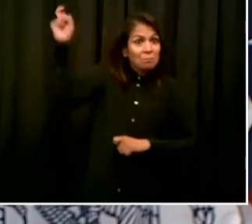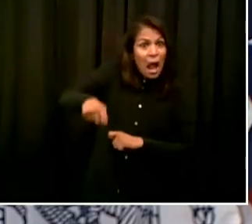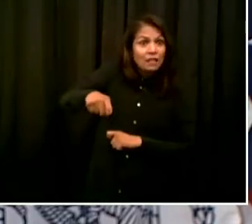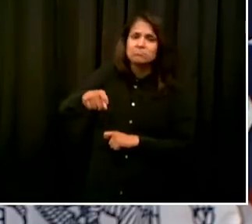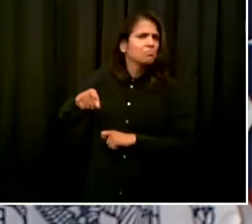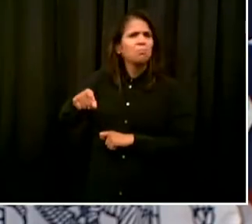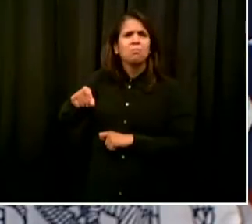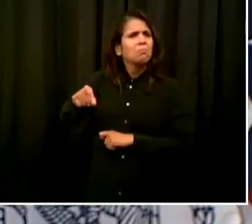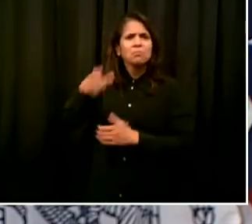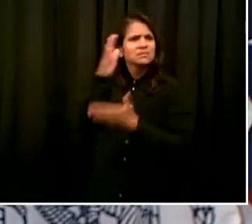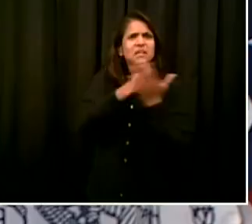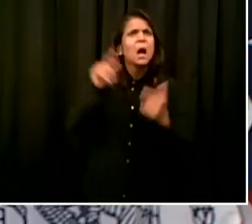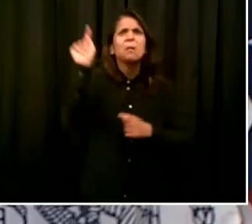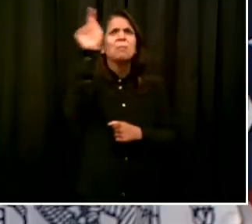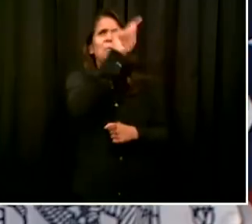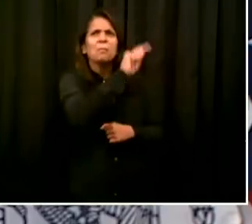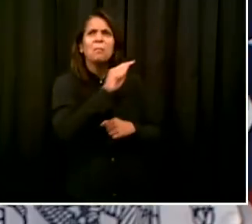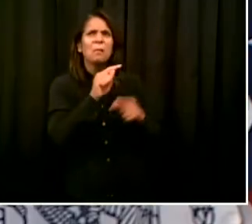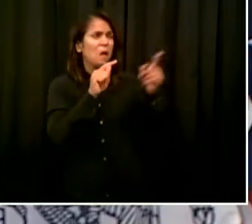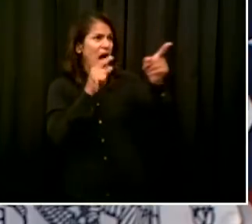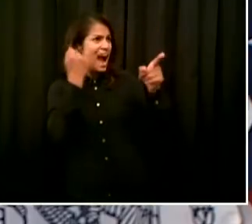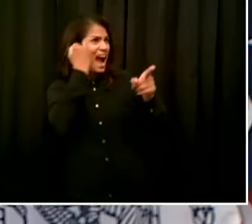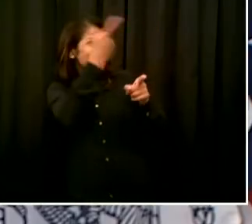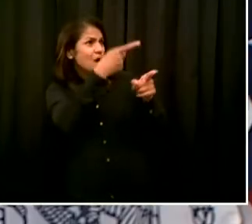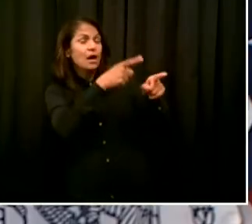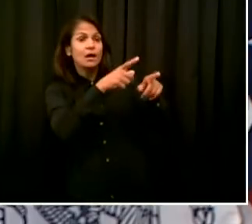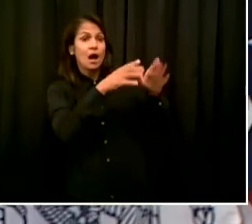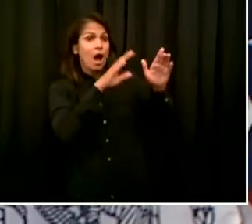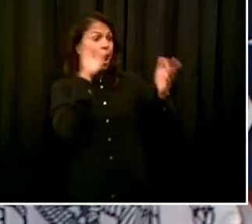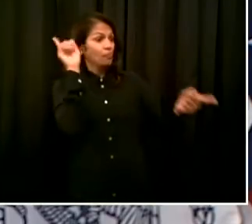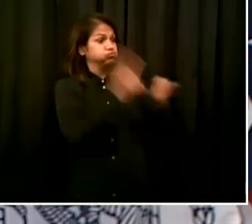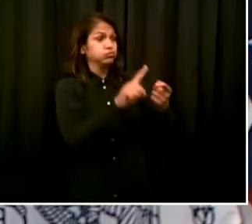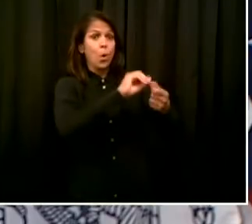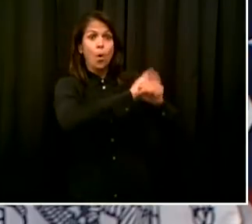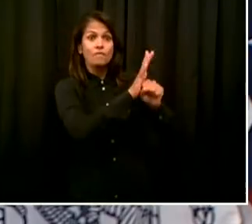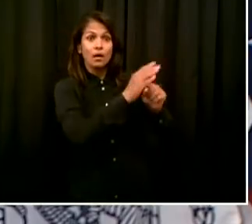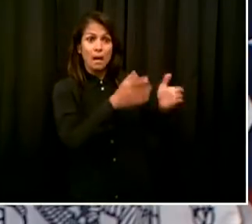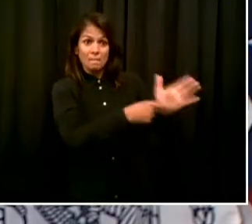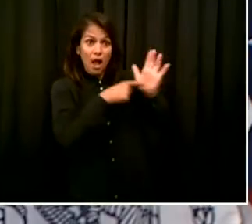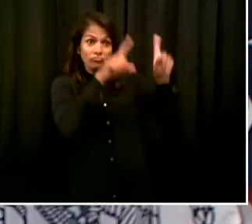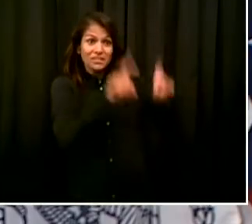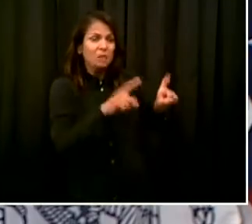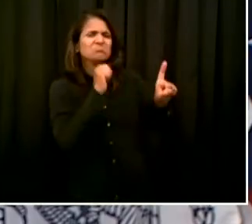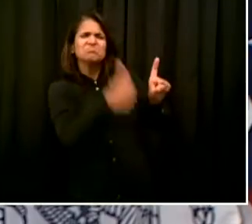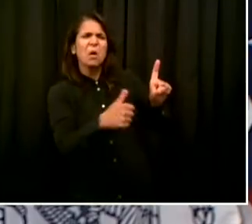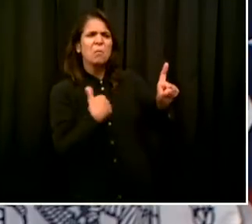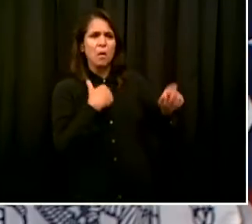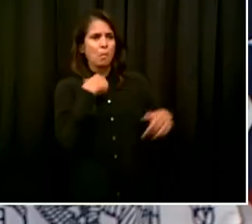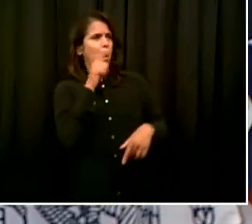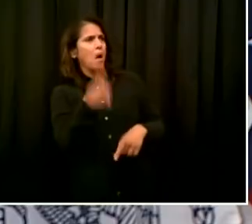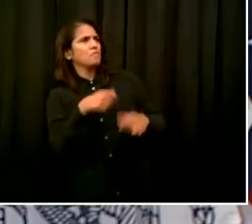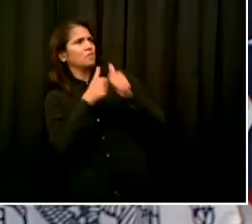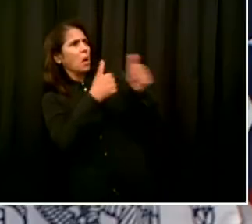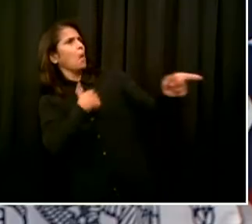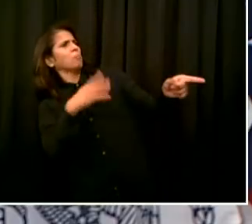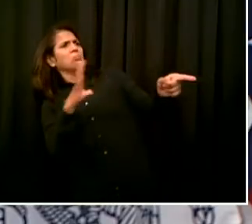REASONS IT IS NOT THEBE ST WAY TO GET TO WHERE WE NEED TO GO. WHAT WE ARE TRYING TO DO IS TO CONSTANTLY